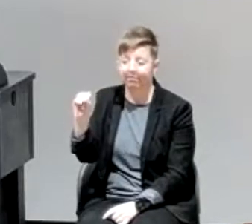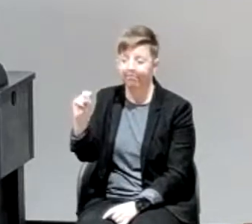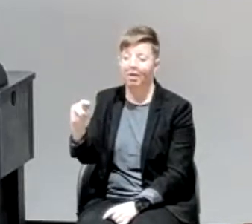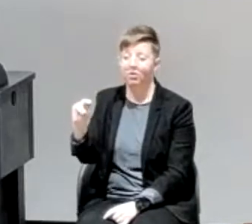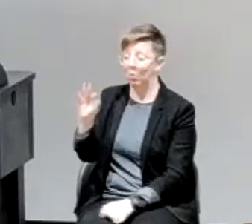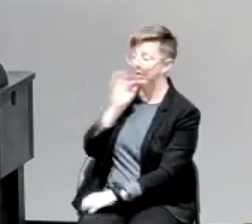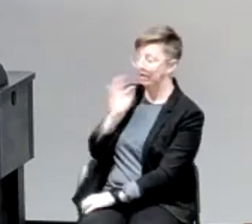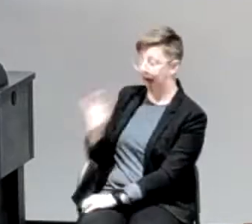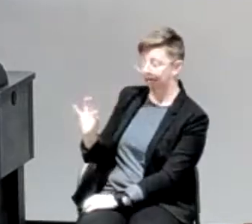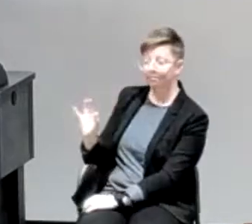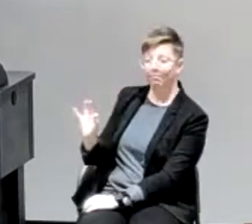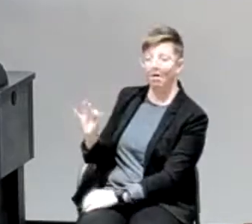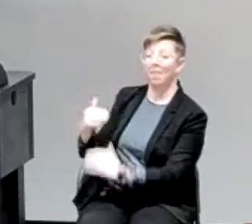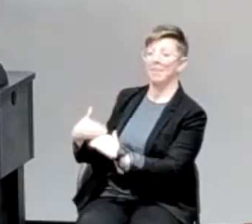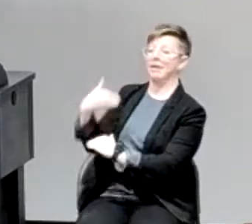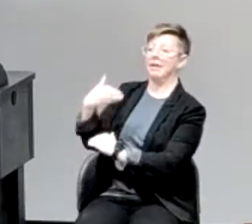He has a shock of blond hair and blue or green eyes.